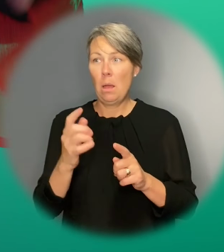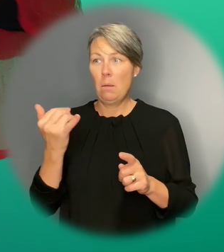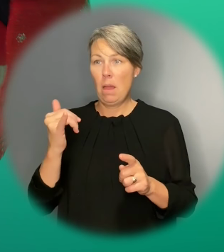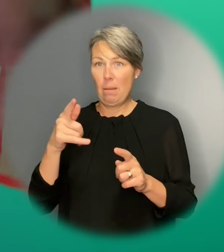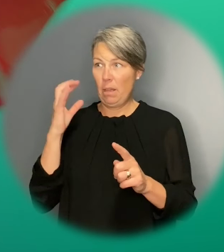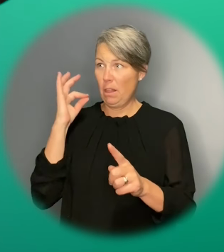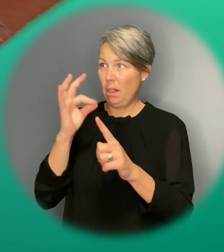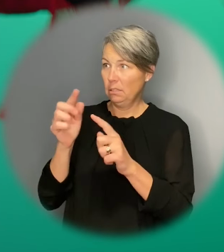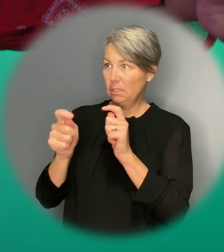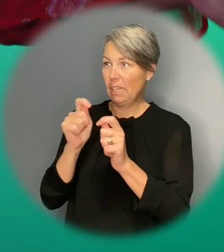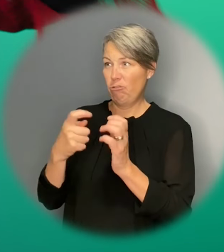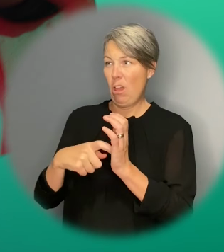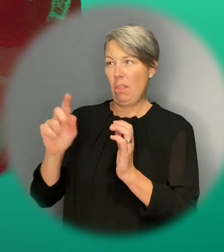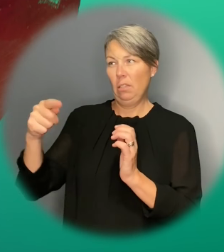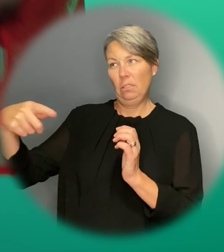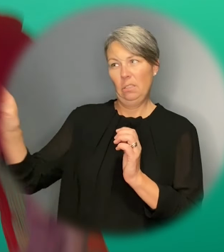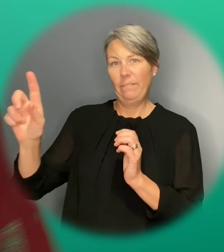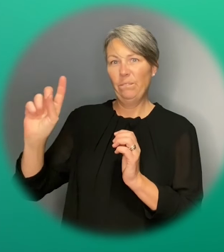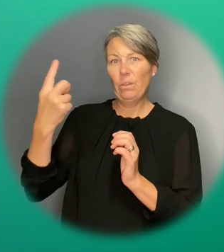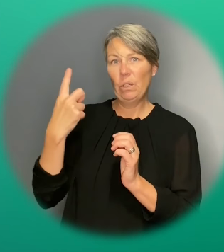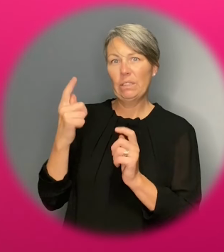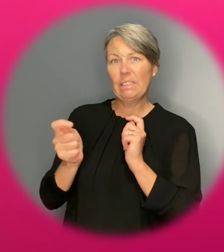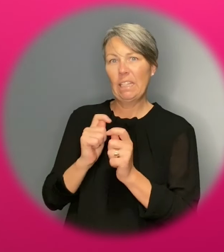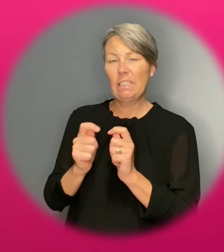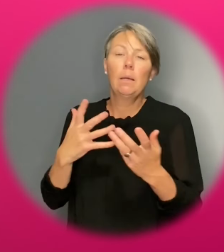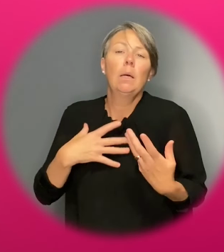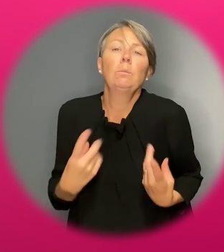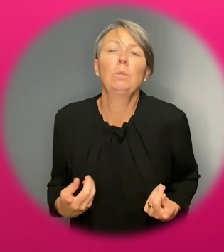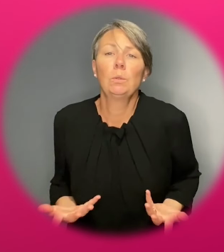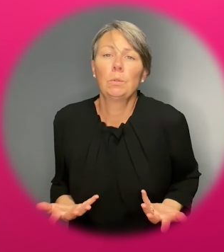rather they go get tested straight away and talk to you? You can start out by